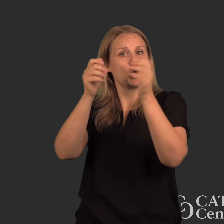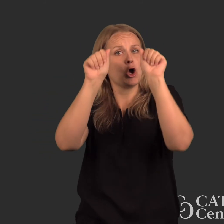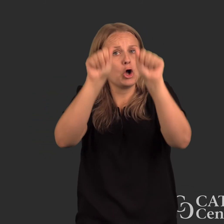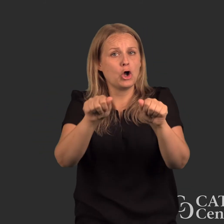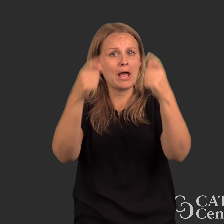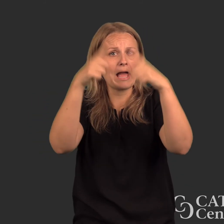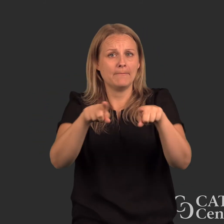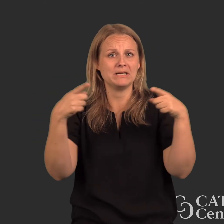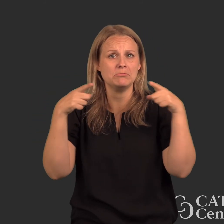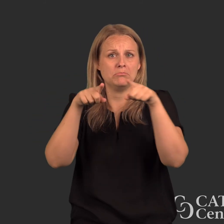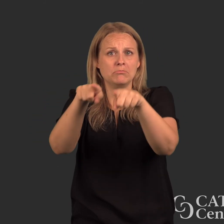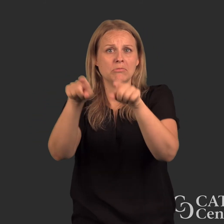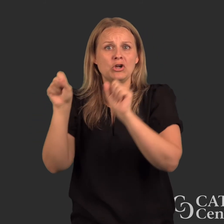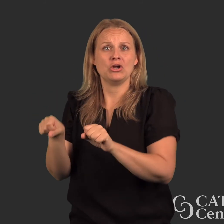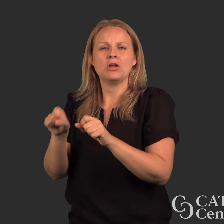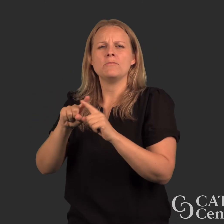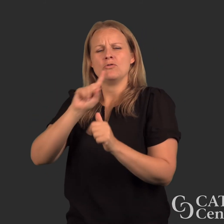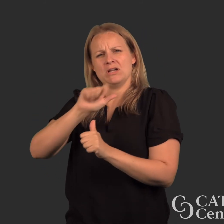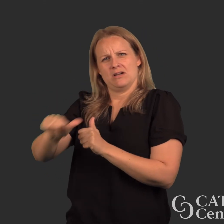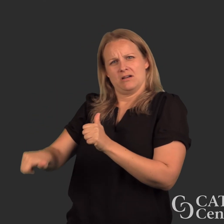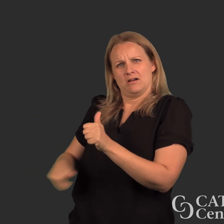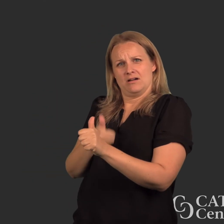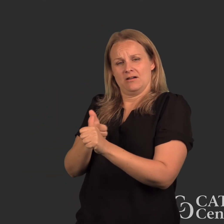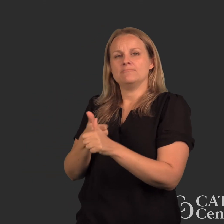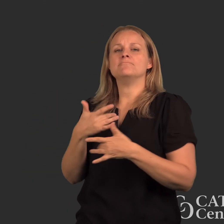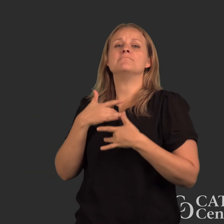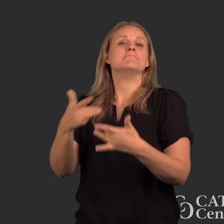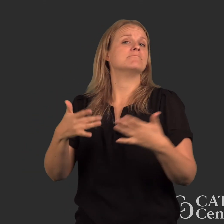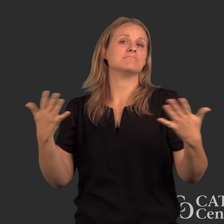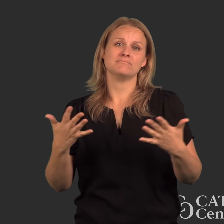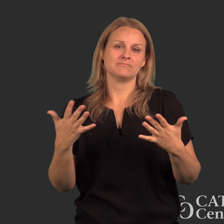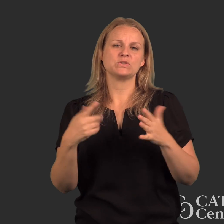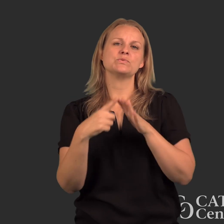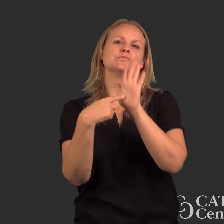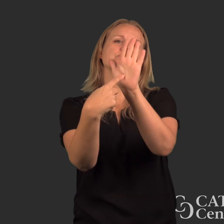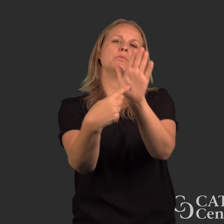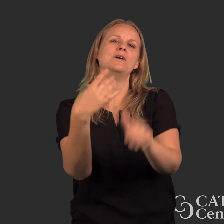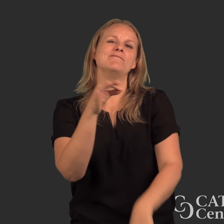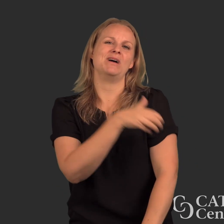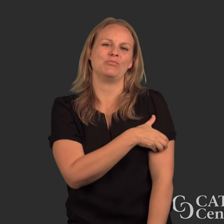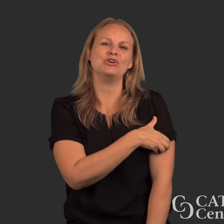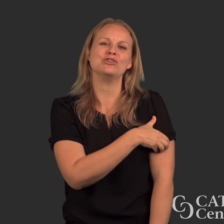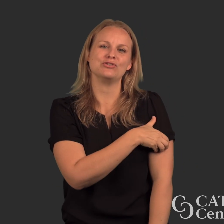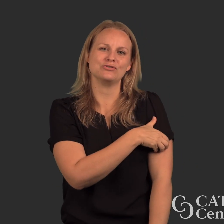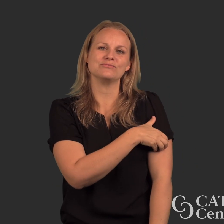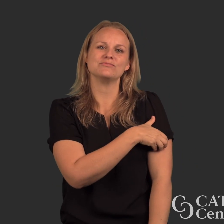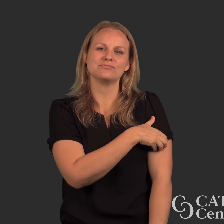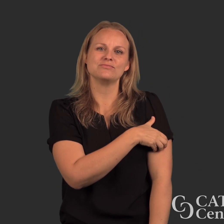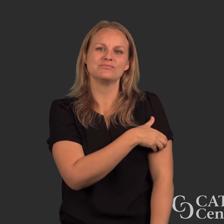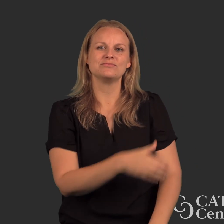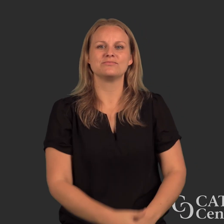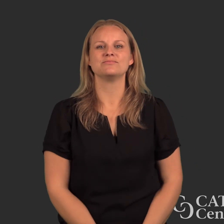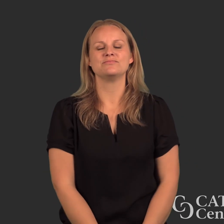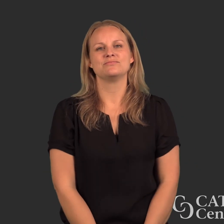can all appear during these situations however, the root is almost always power.